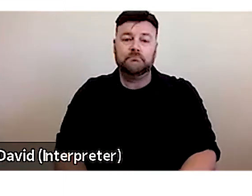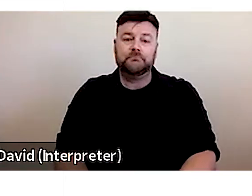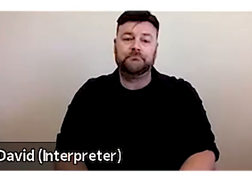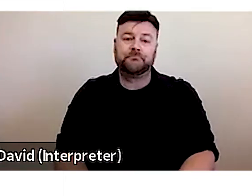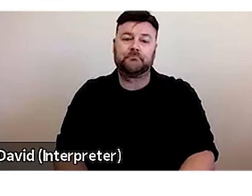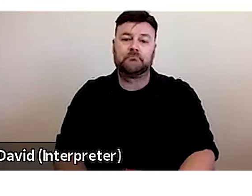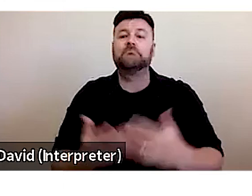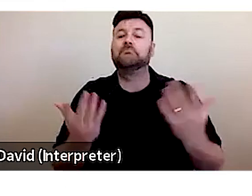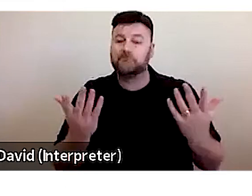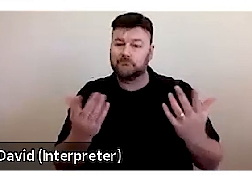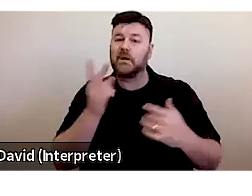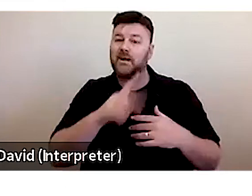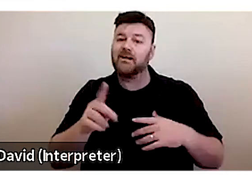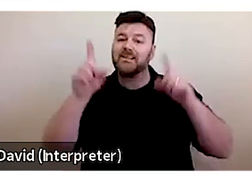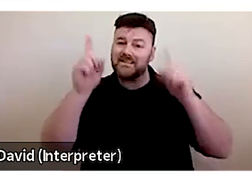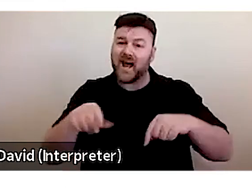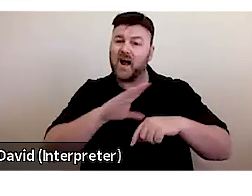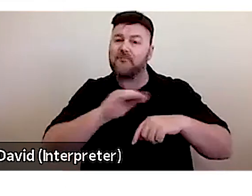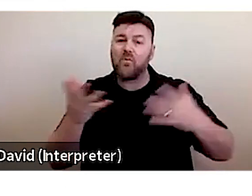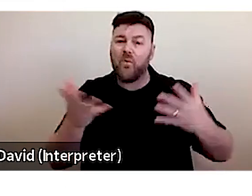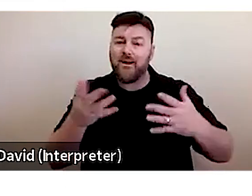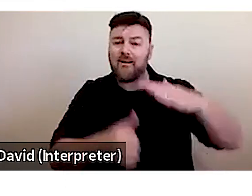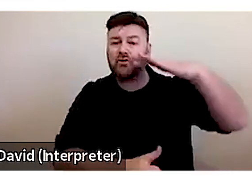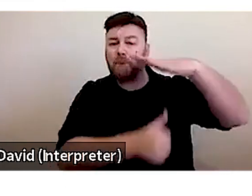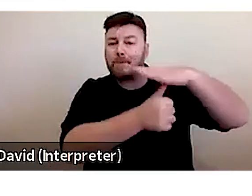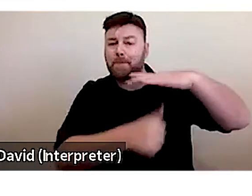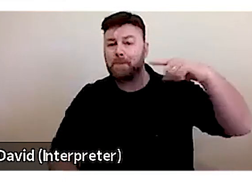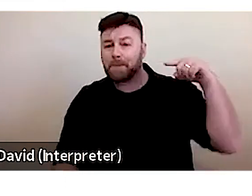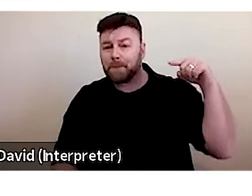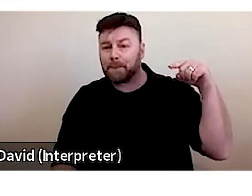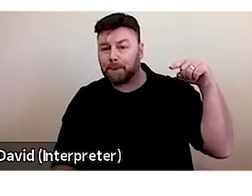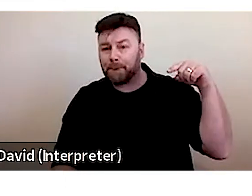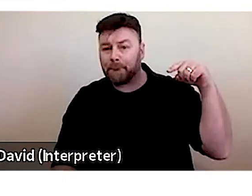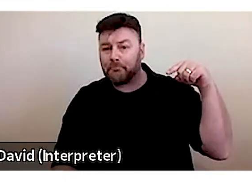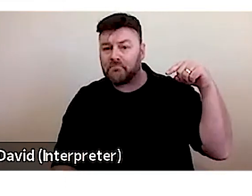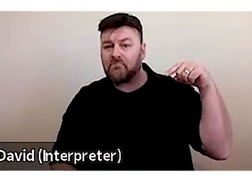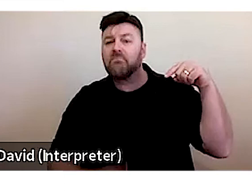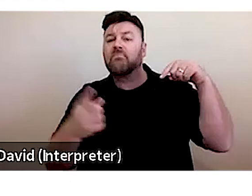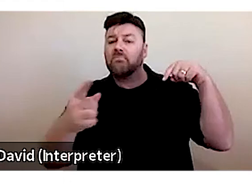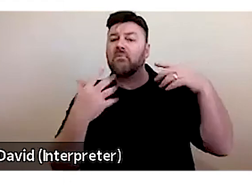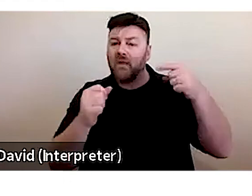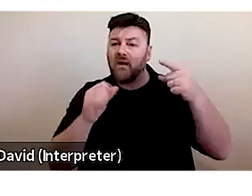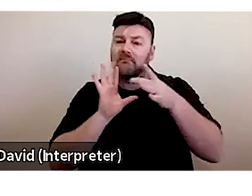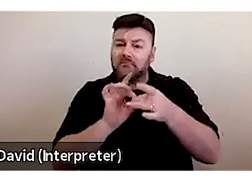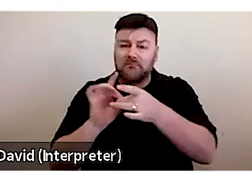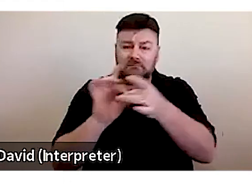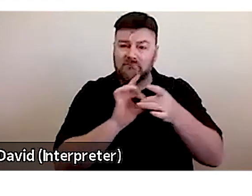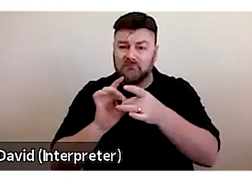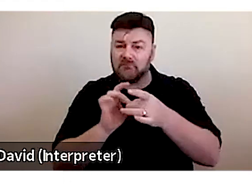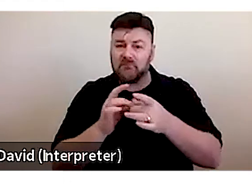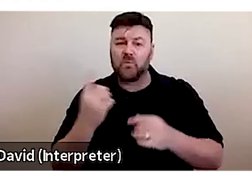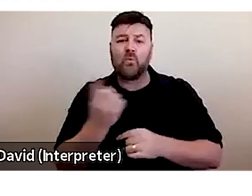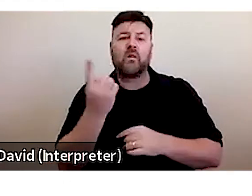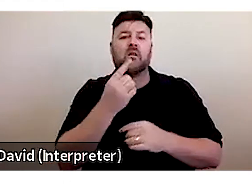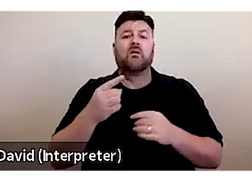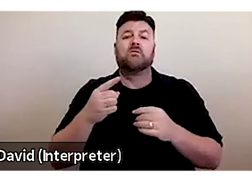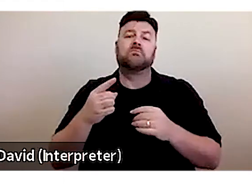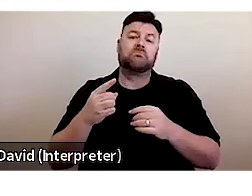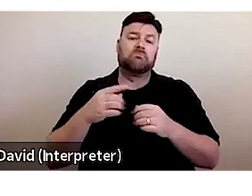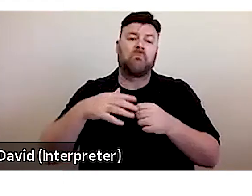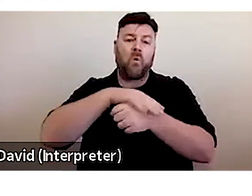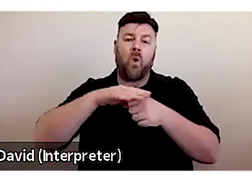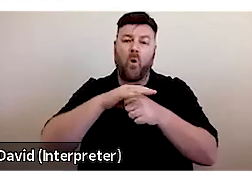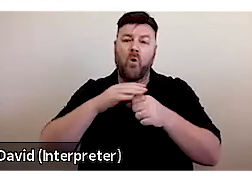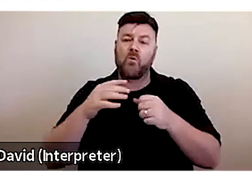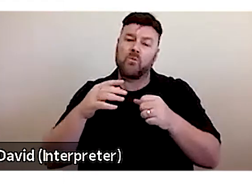Make some connections with your local area lands Council who may